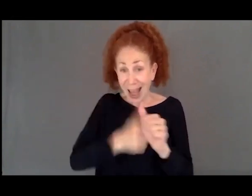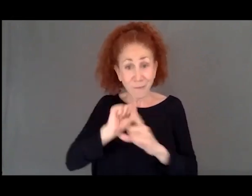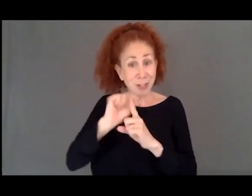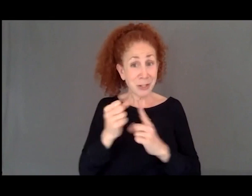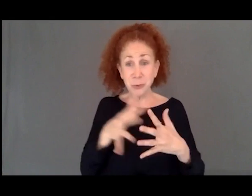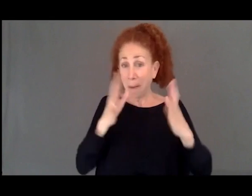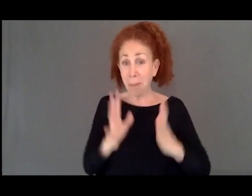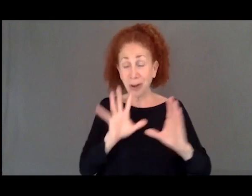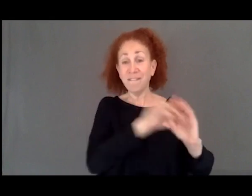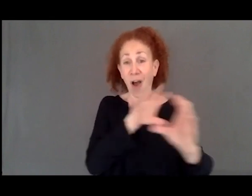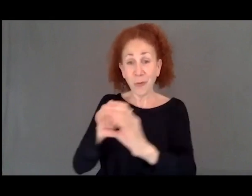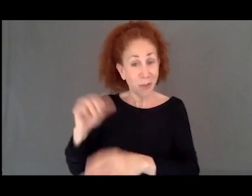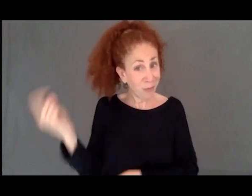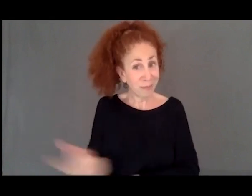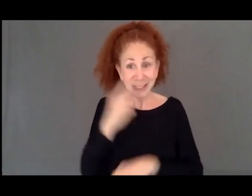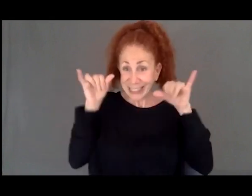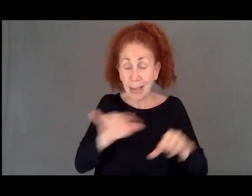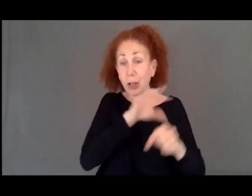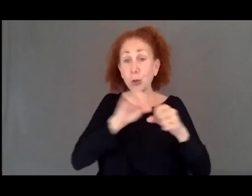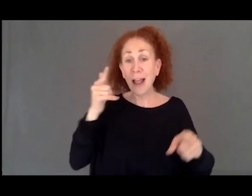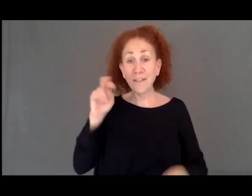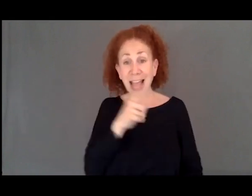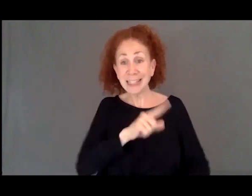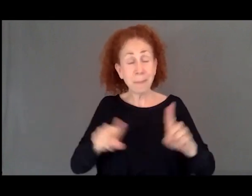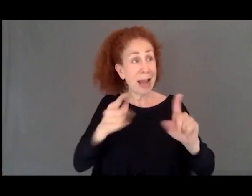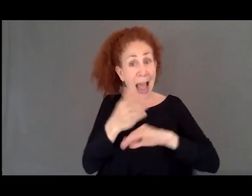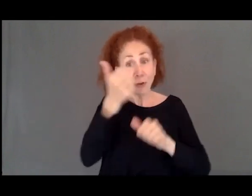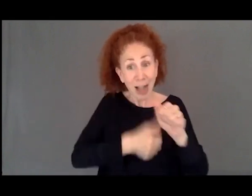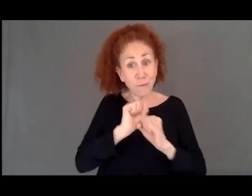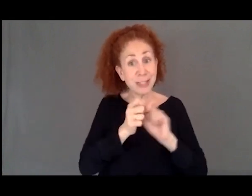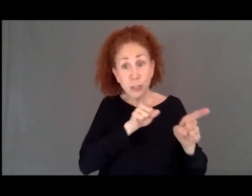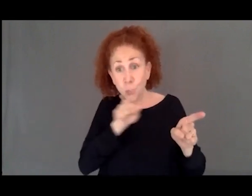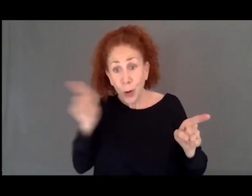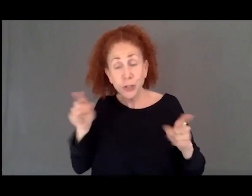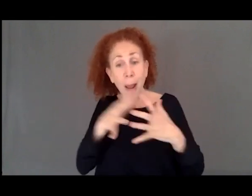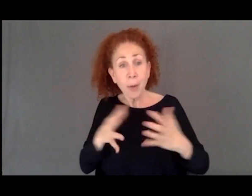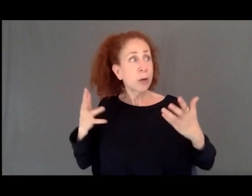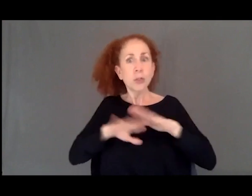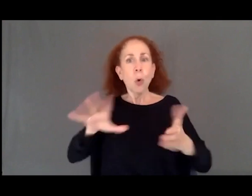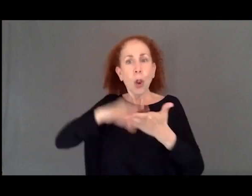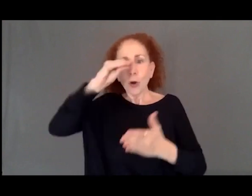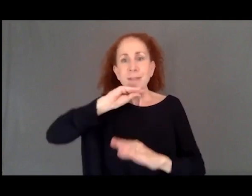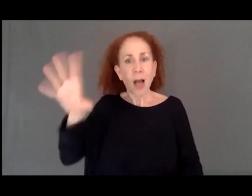that Americans have gotten themselves involved in, including Afghanistan. And yet after every situation, Americans don't actually learn that they should